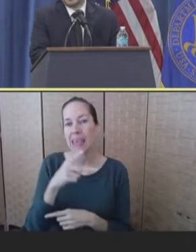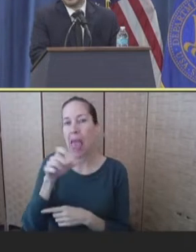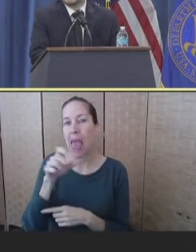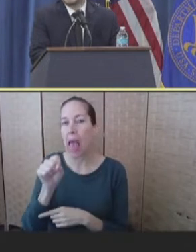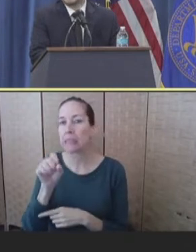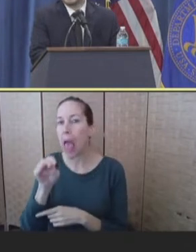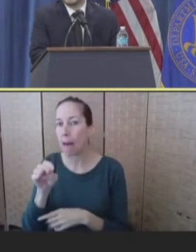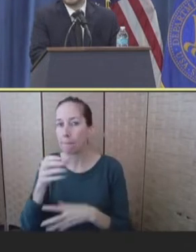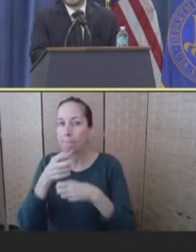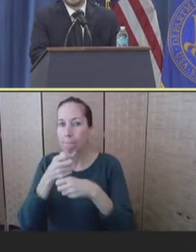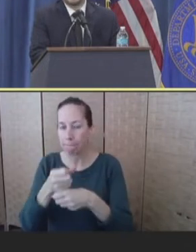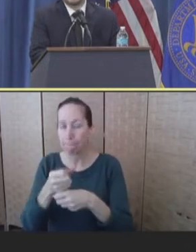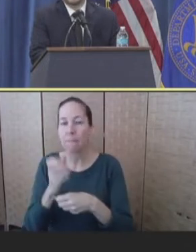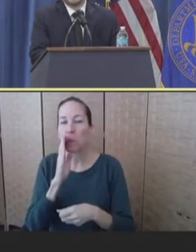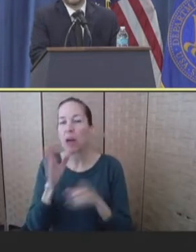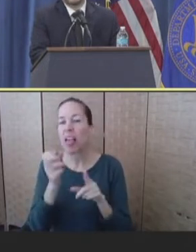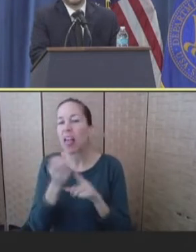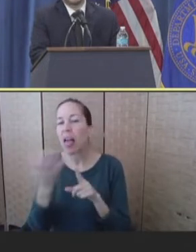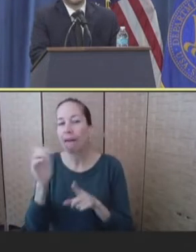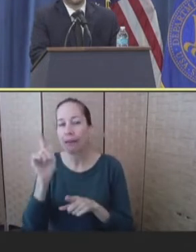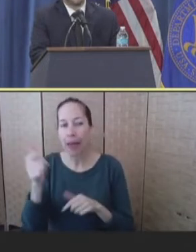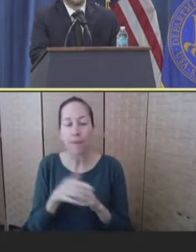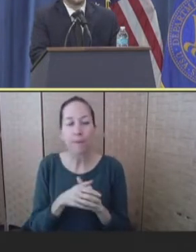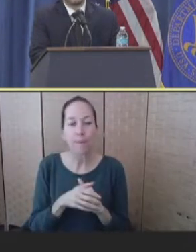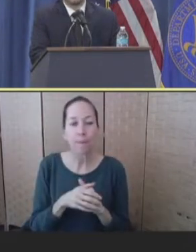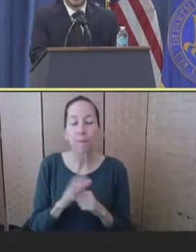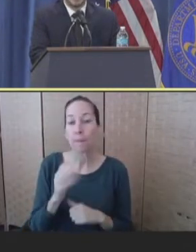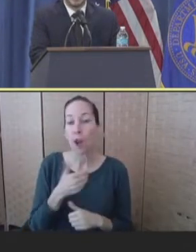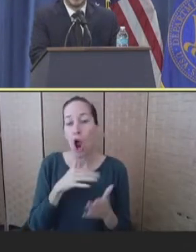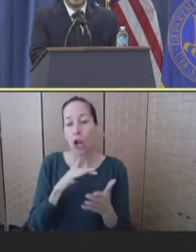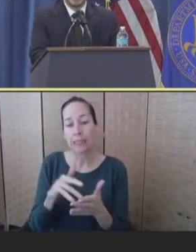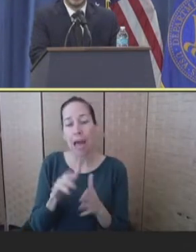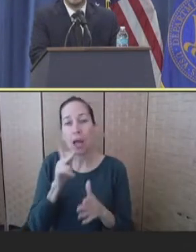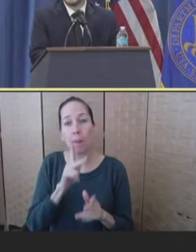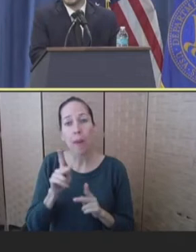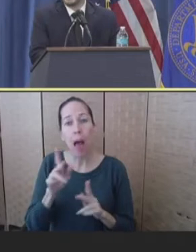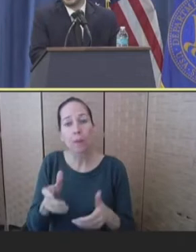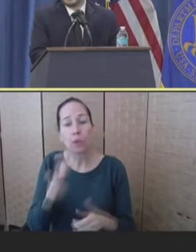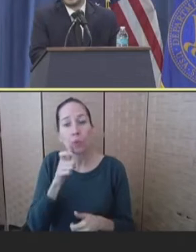Our population -- our study population was 1.8 million people.